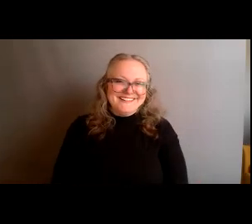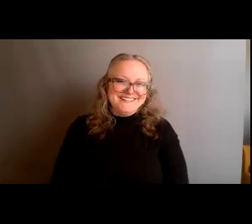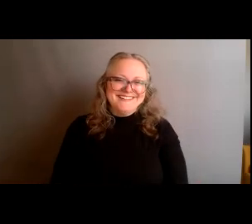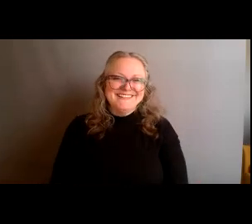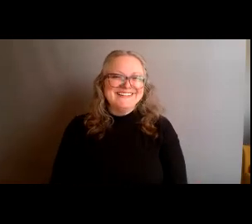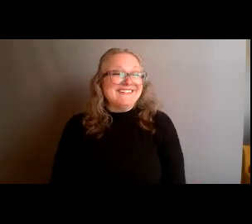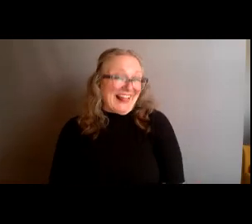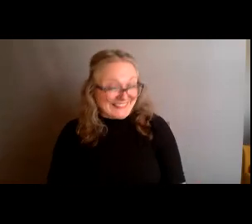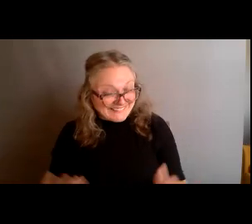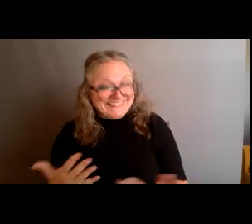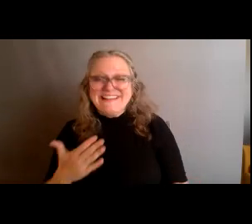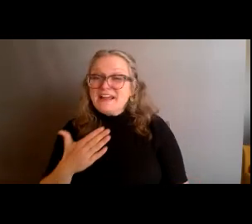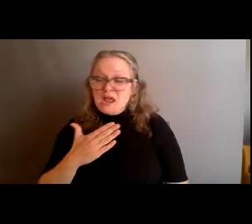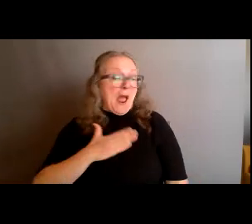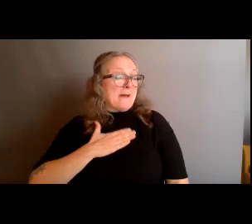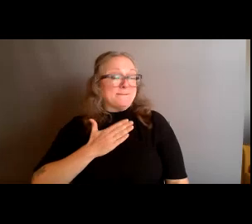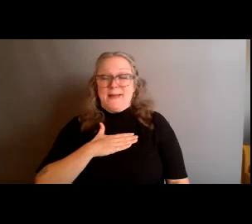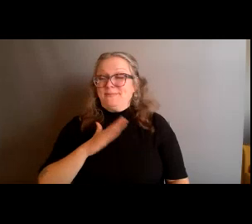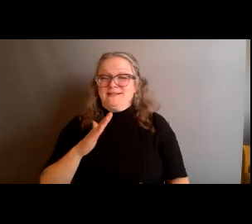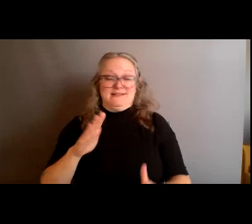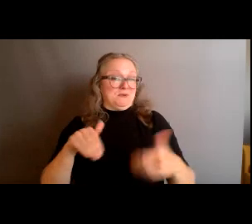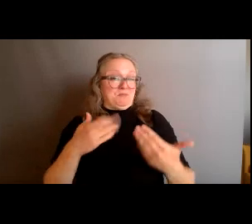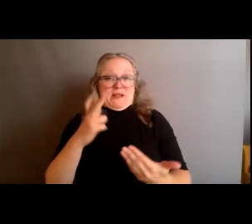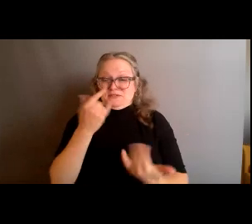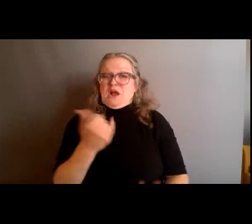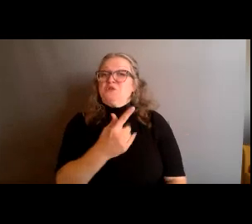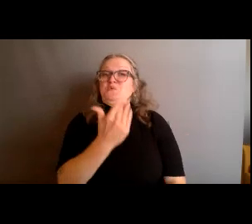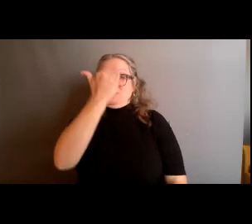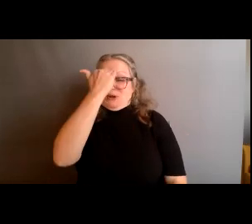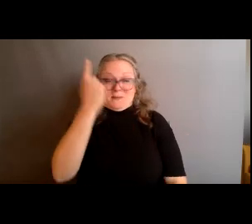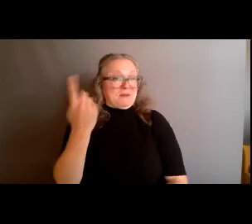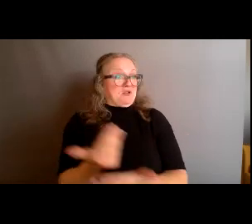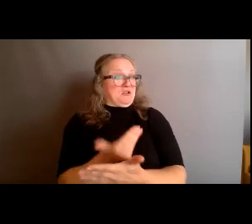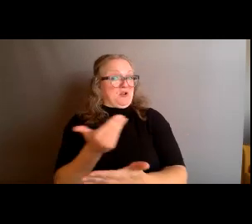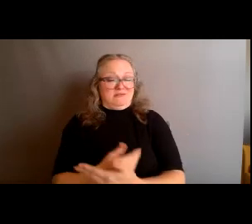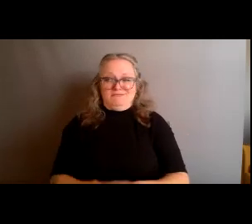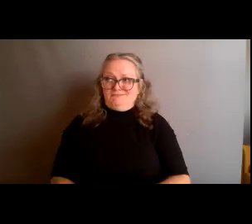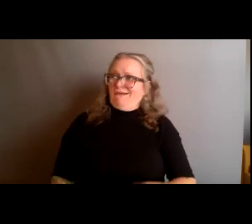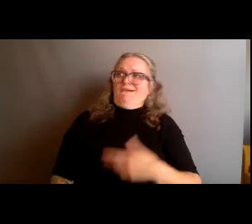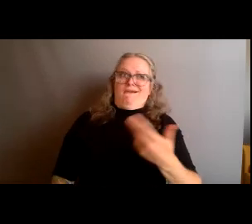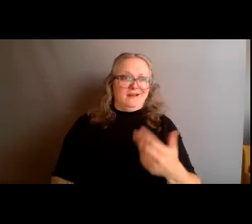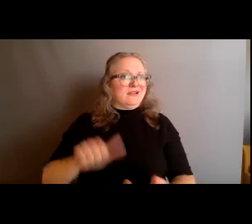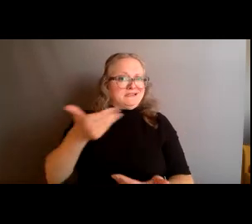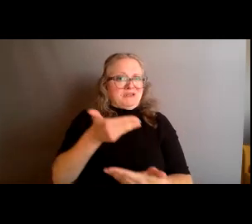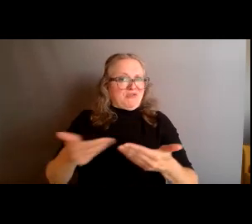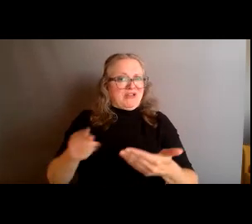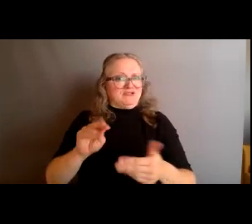Well, glad to bring it to your attention. It might be something new. Yeah, now. Don't know another thing to dress.